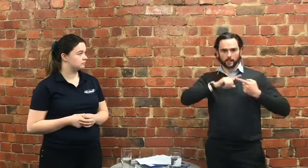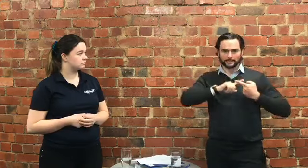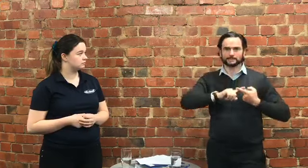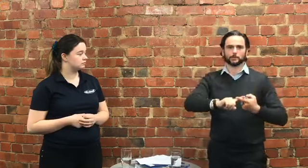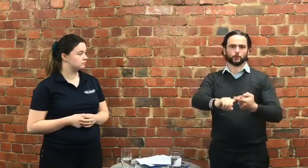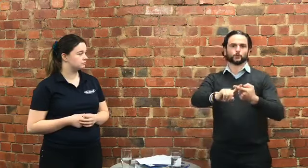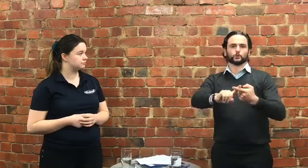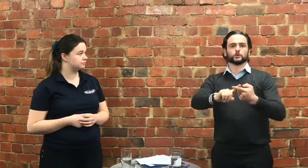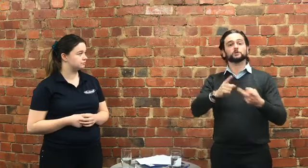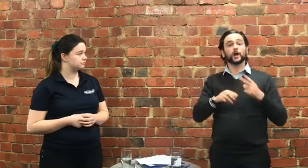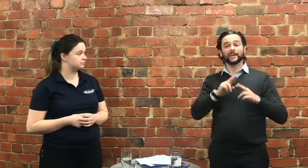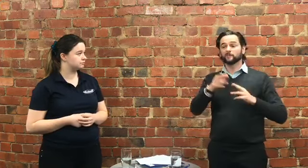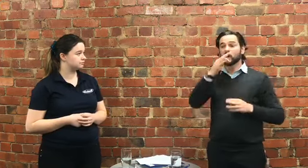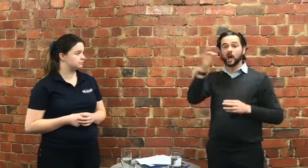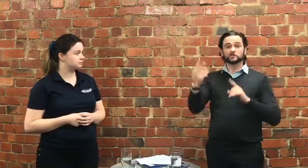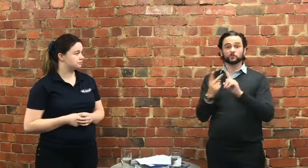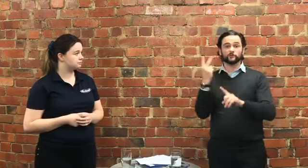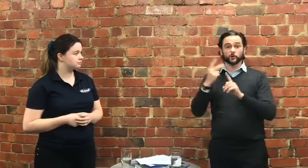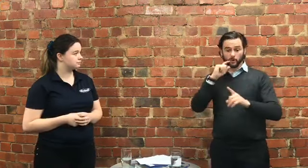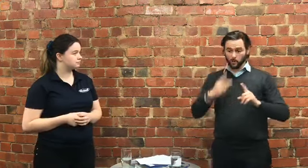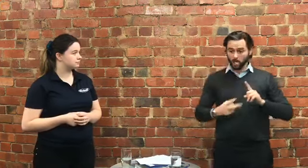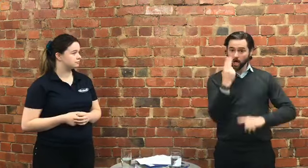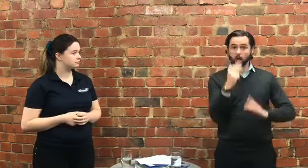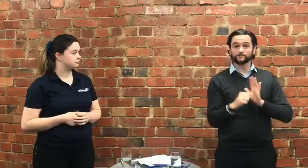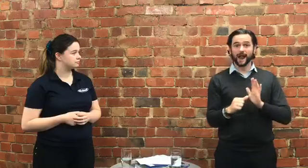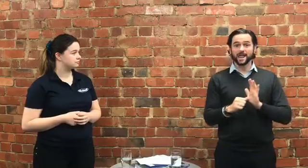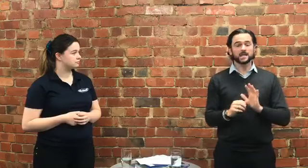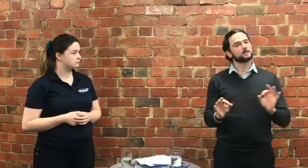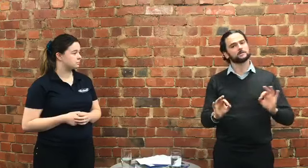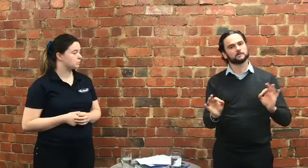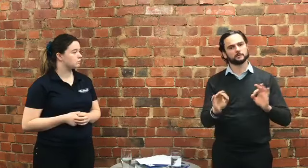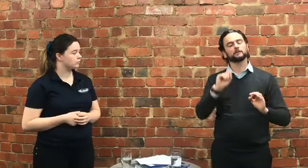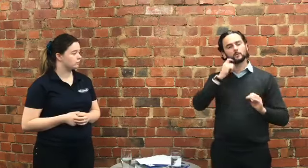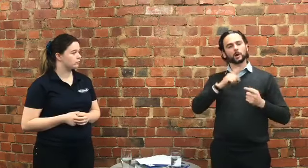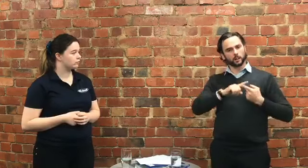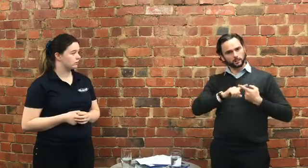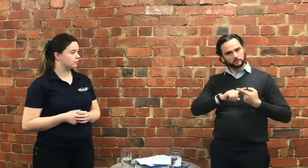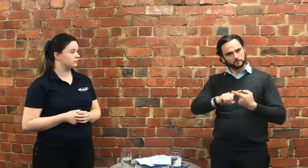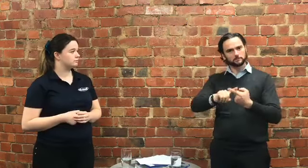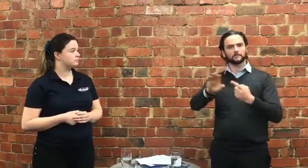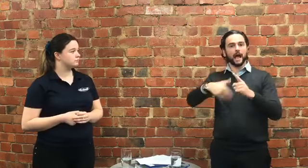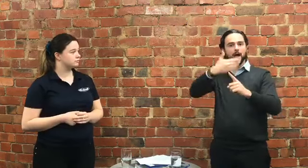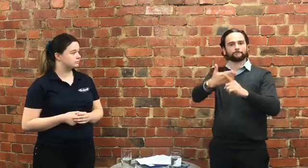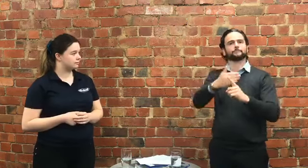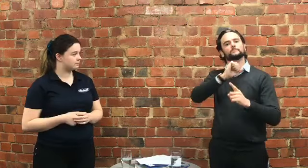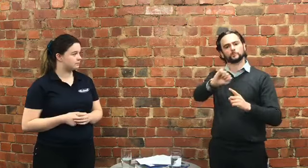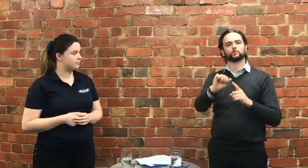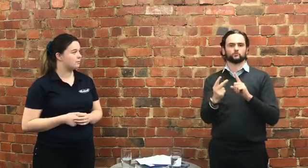But your planning amounts will continue. So, if you ask for a plan, that doesn't mean